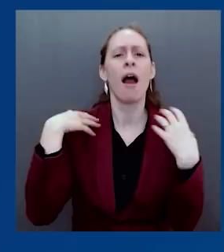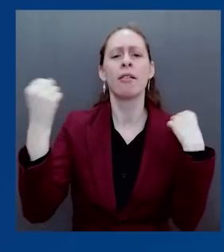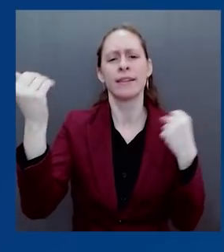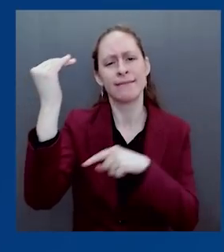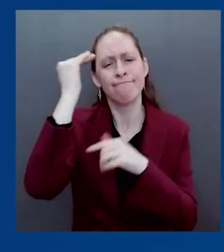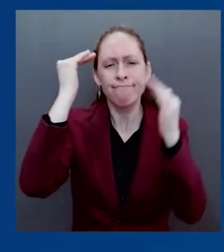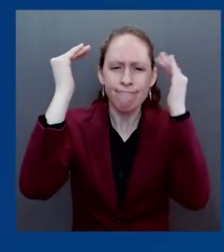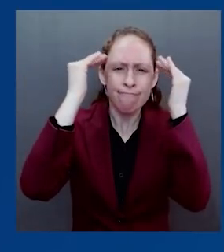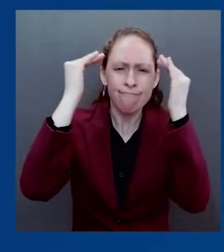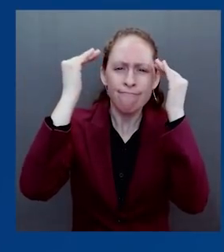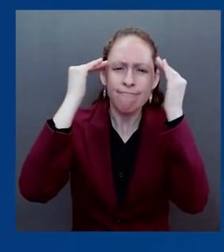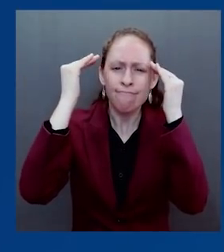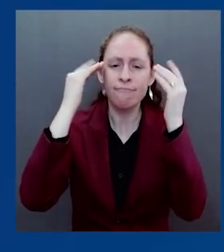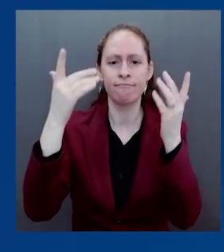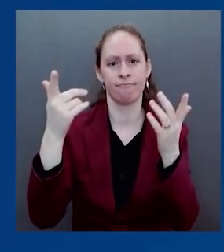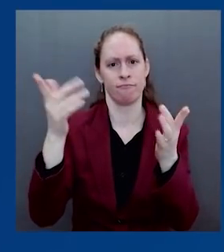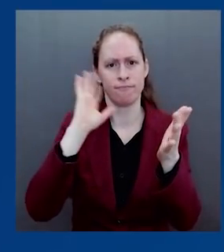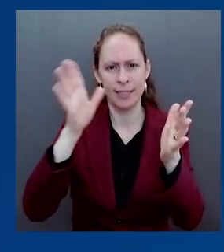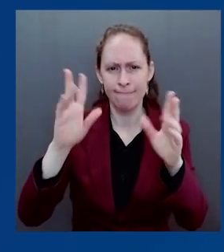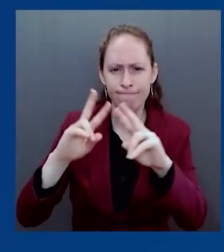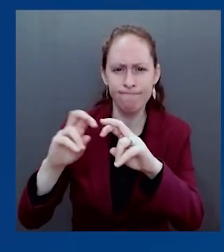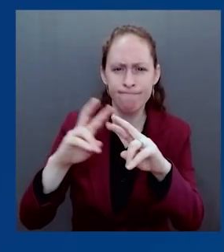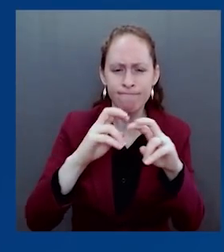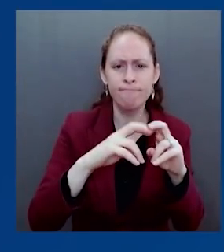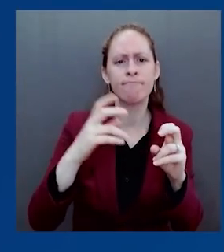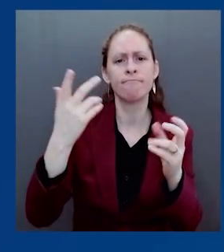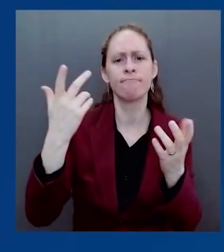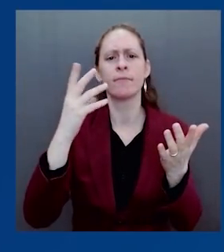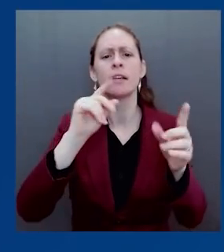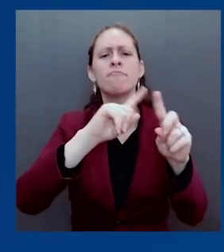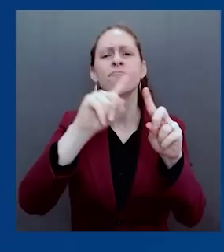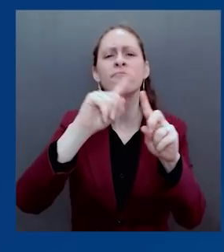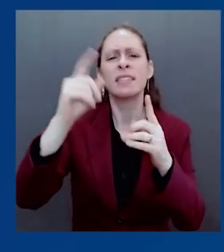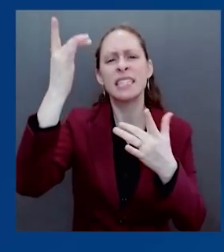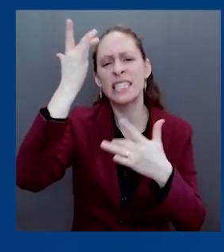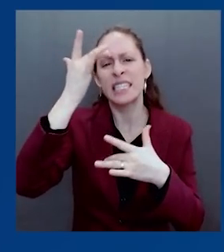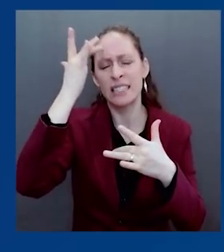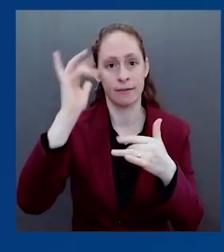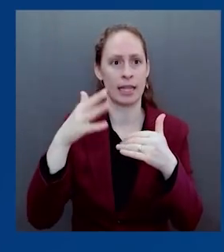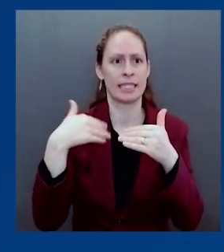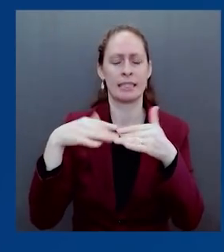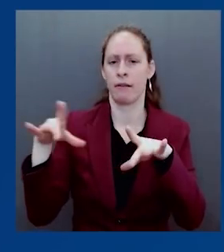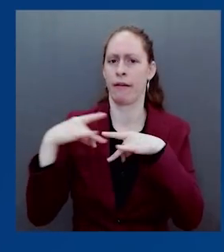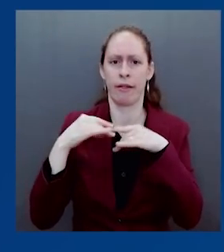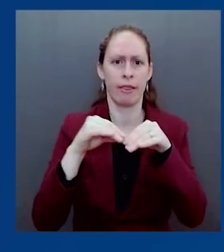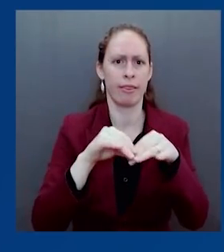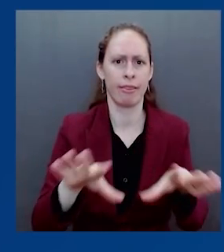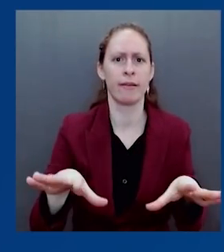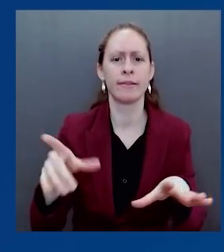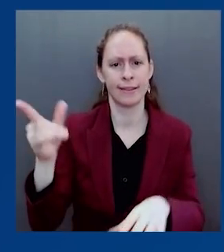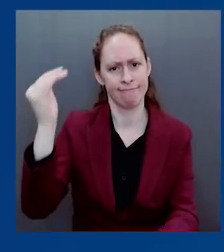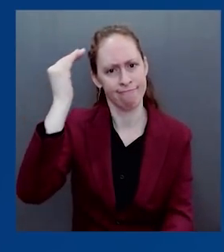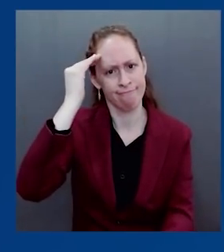effective [sic] -- -- infectious disease; and prevention of and response to biological threats. Sorry, Tom.